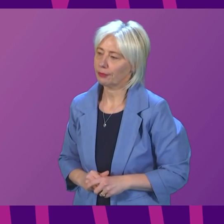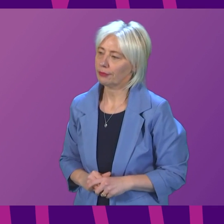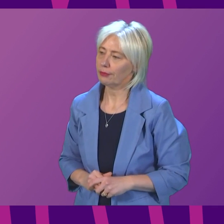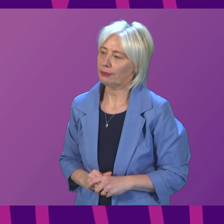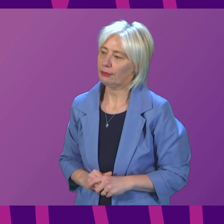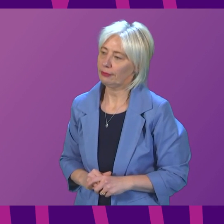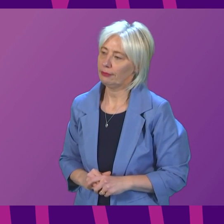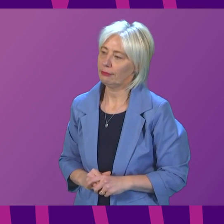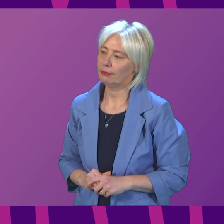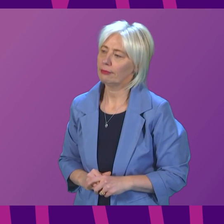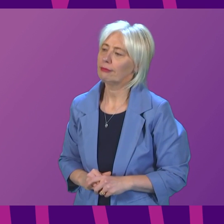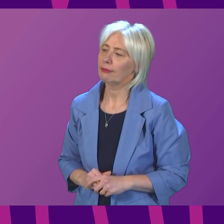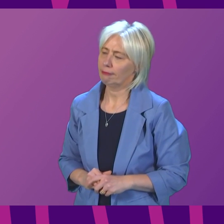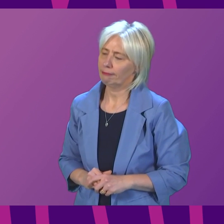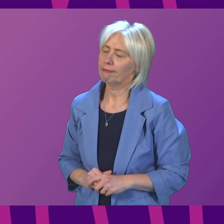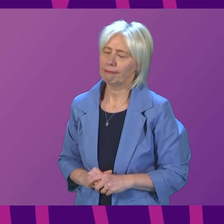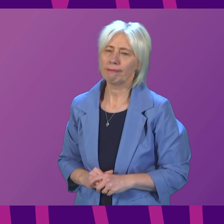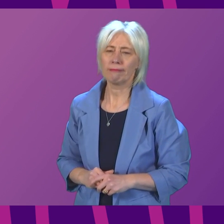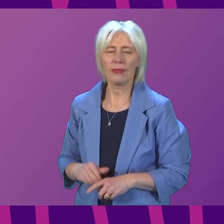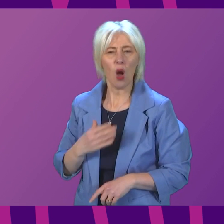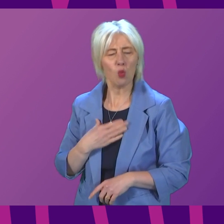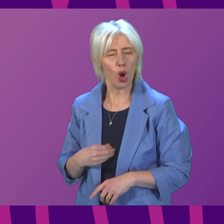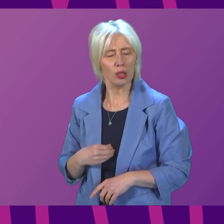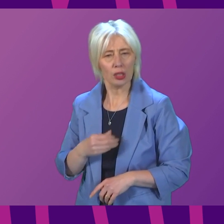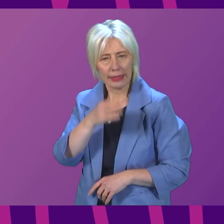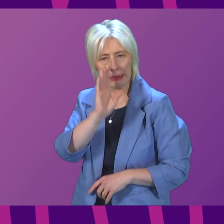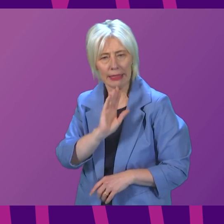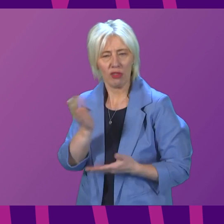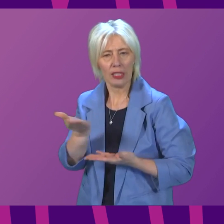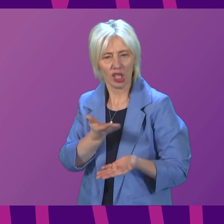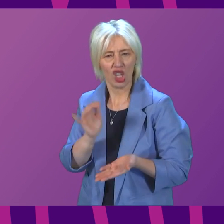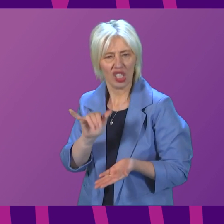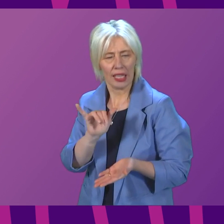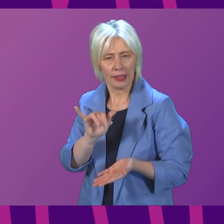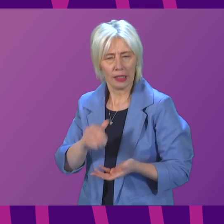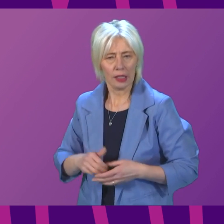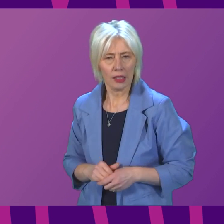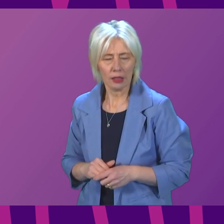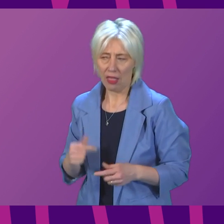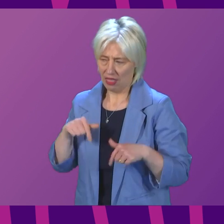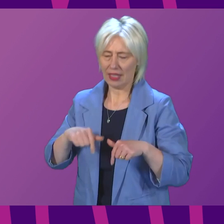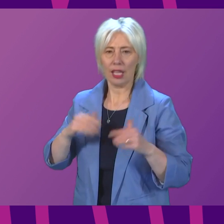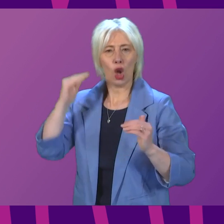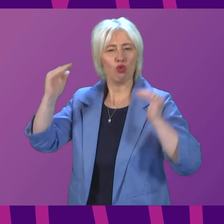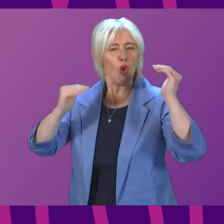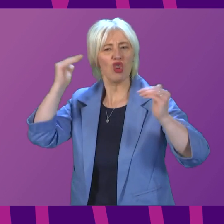I want to have a serious discussion about the matter. This is a grown-up matter and issue.